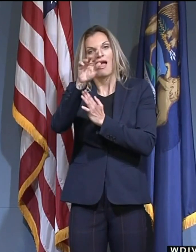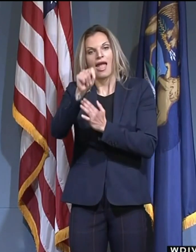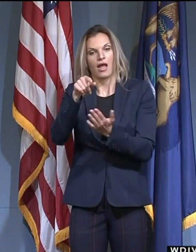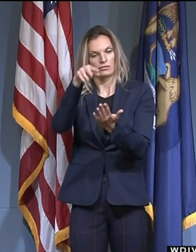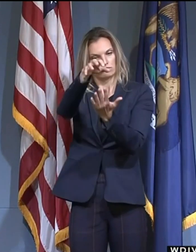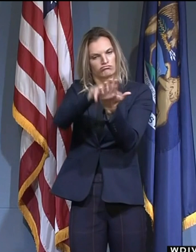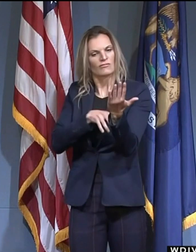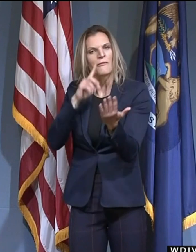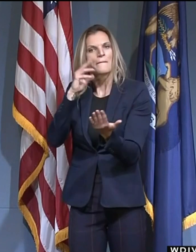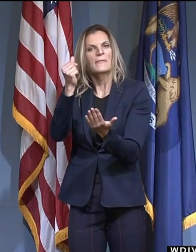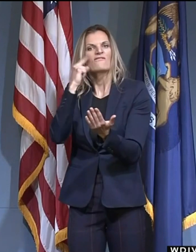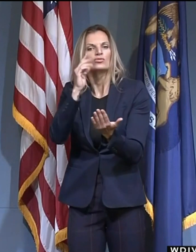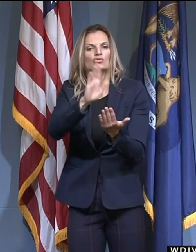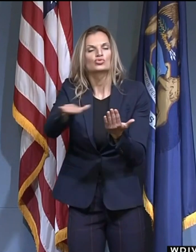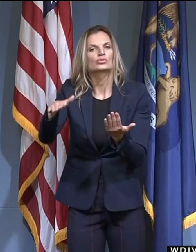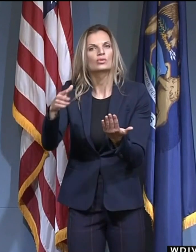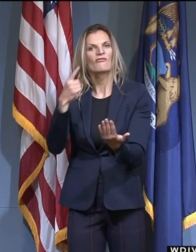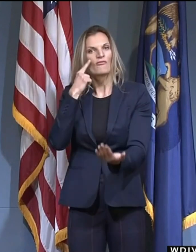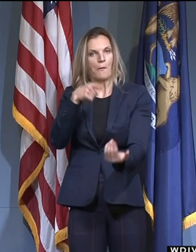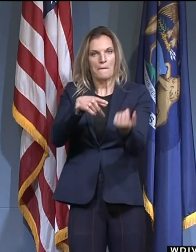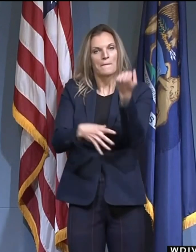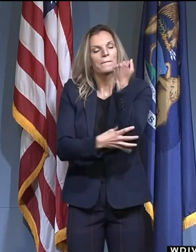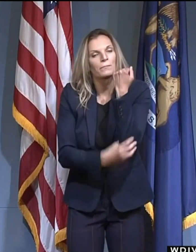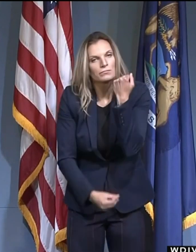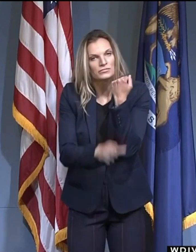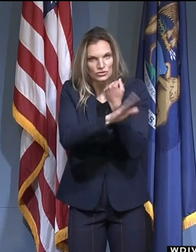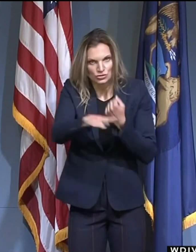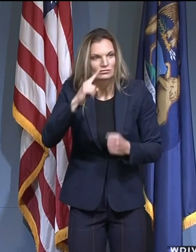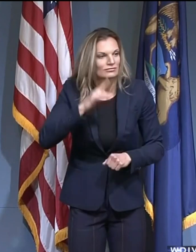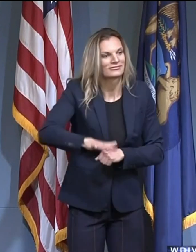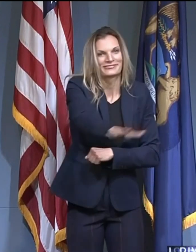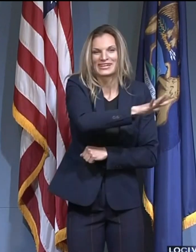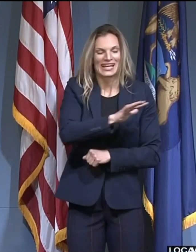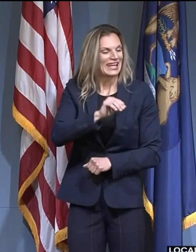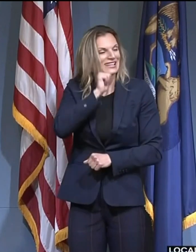CONGRESS INTENDED FOR DISADVANTAGED STUDENTS. THIS ISNâ€™T HOW IT SHOULD WORK.